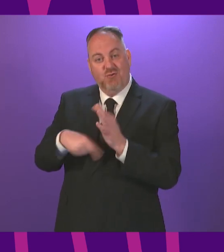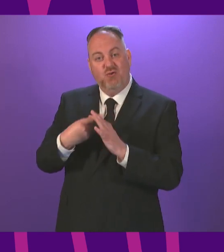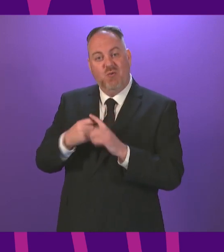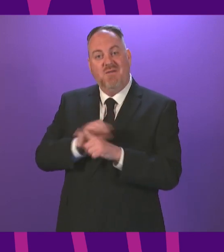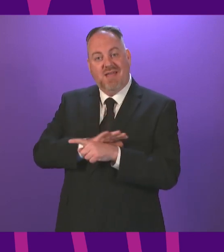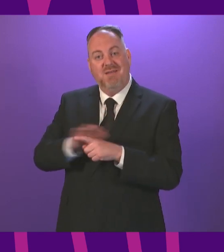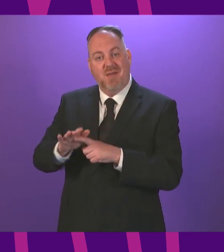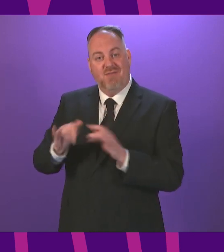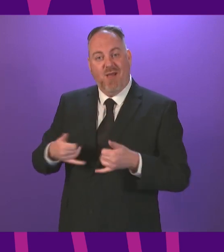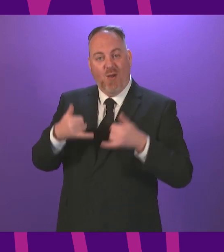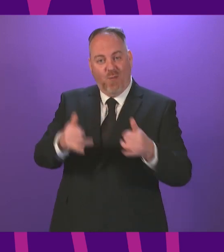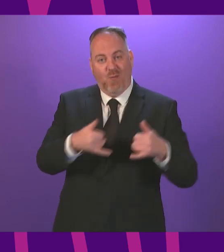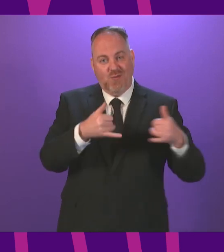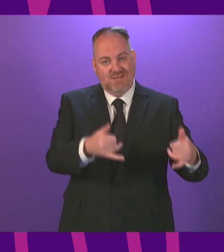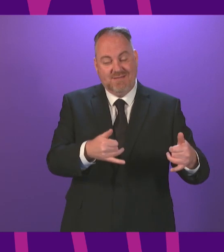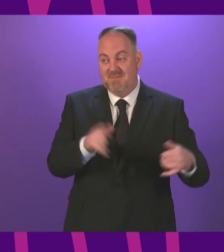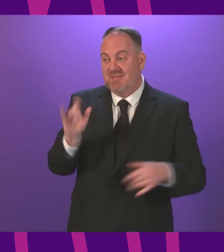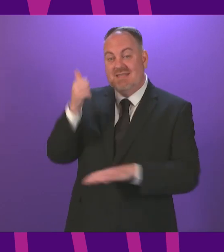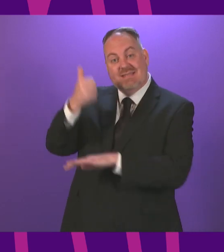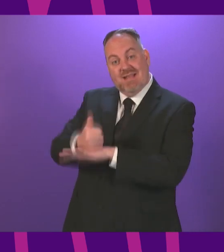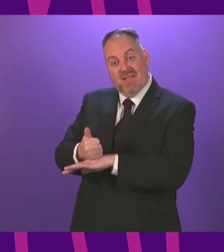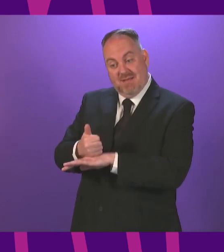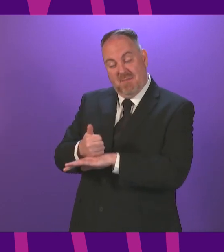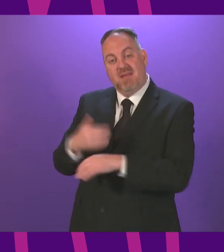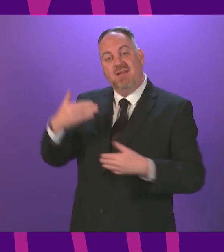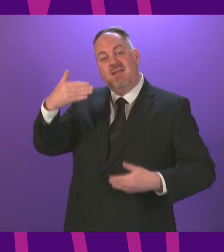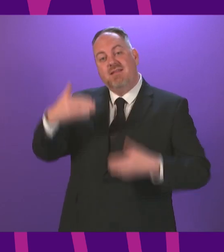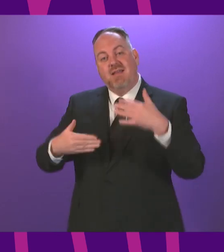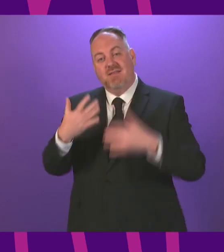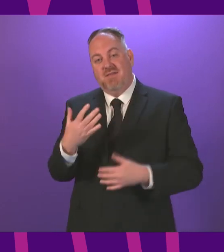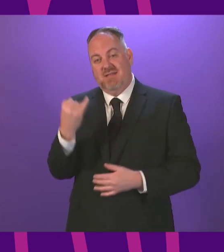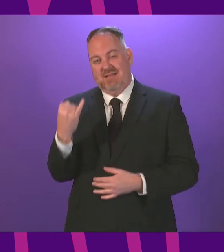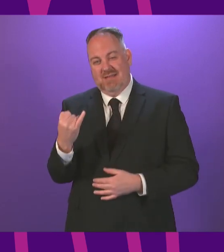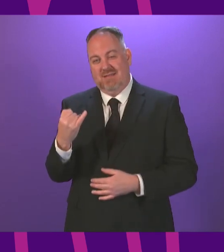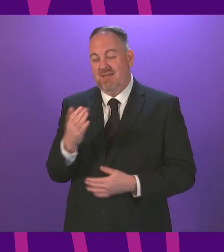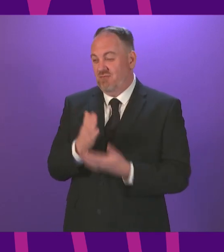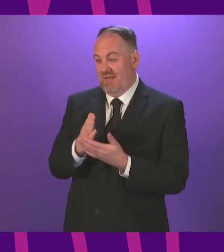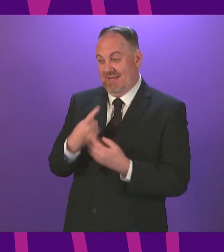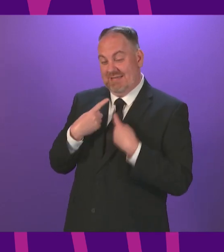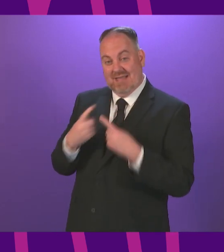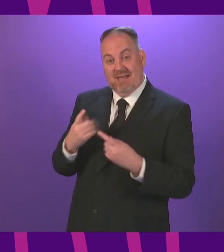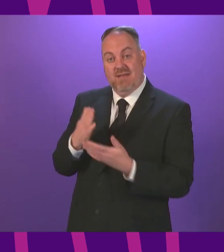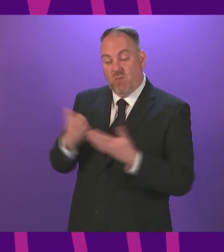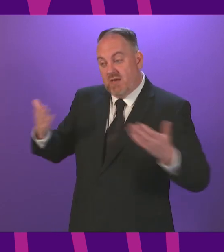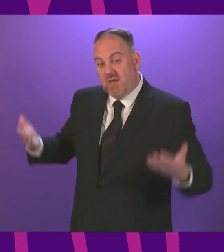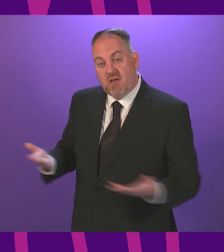When Prince Philip launched the awards, in 1956, he said: “If you can get a young person to succeed in any one activity,